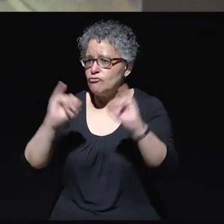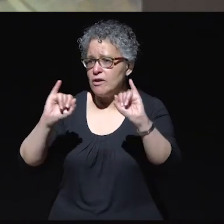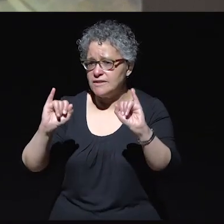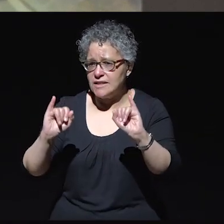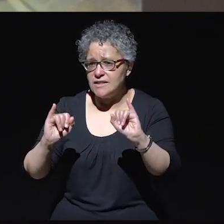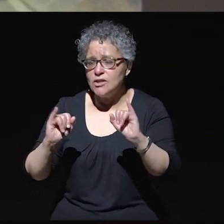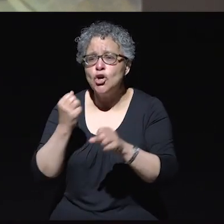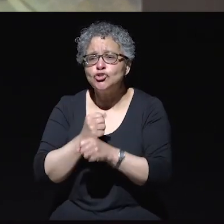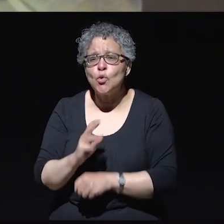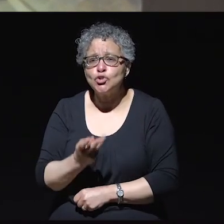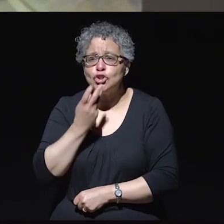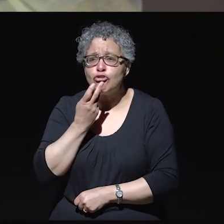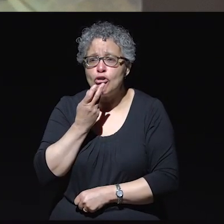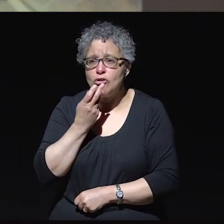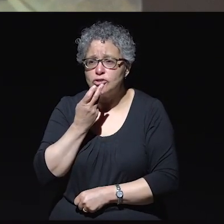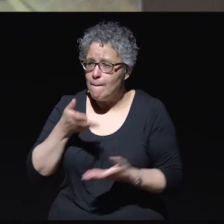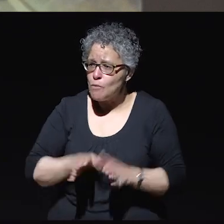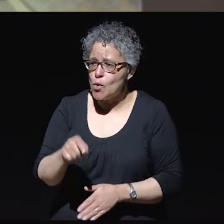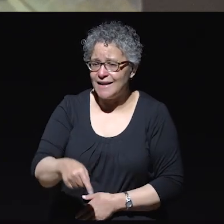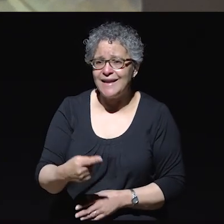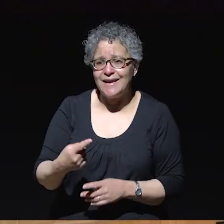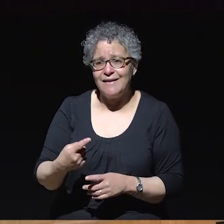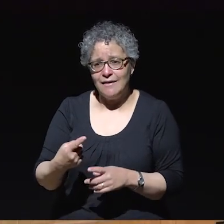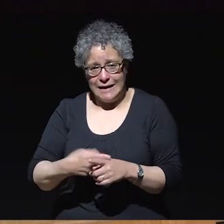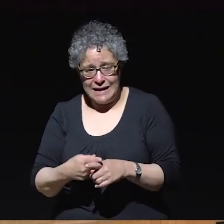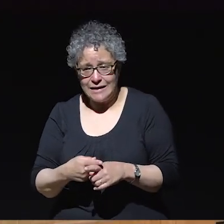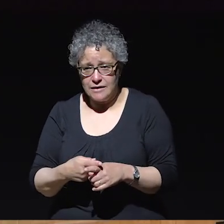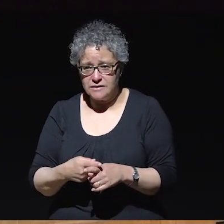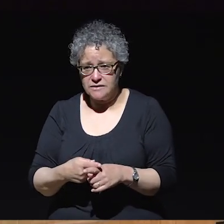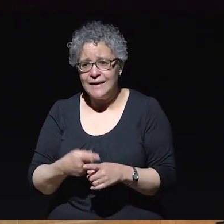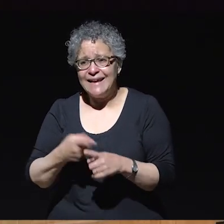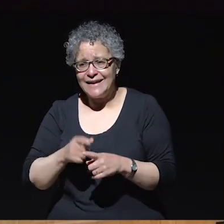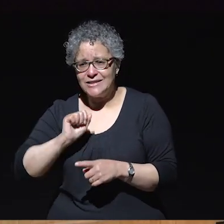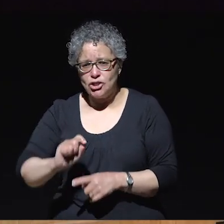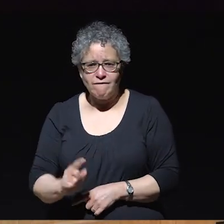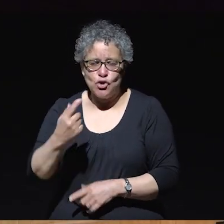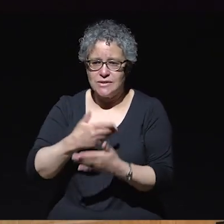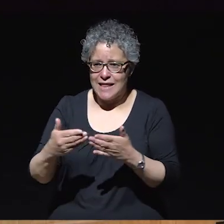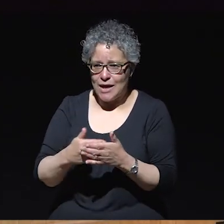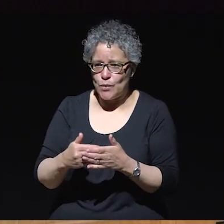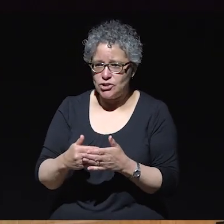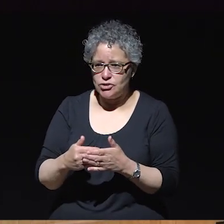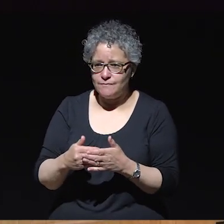he spoke English as his first language, and he was a direct descendant of Charles the First's sister, Elizabeth.